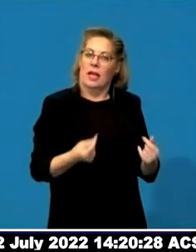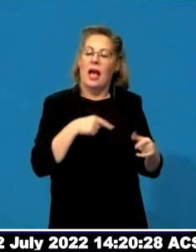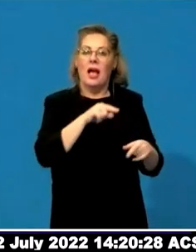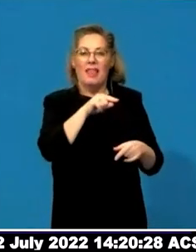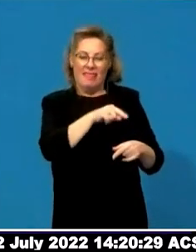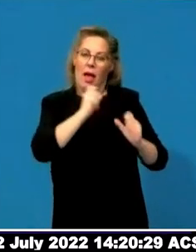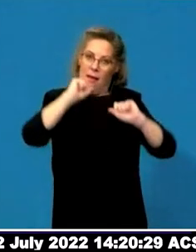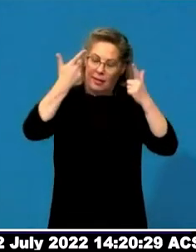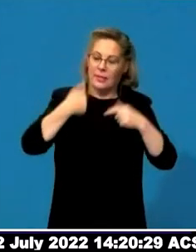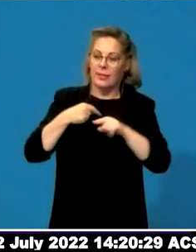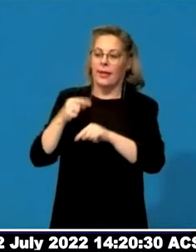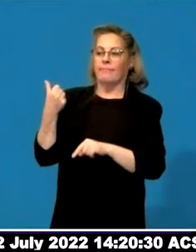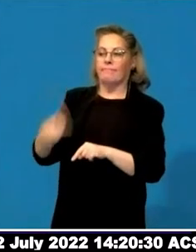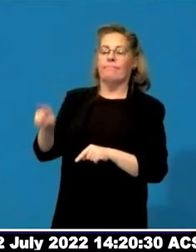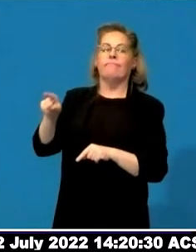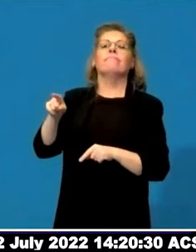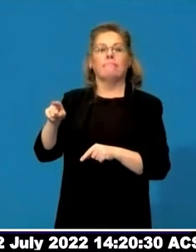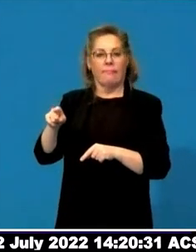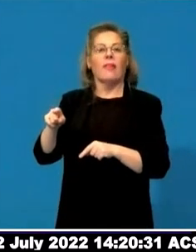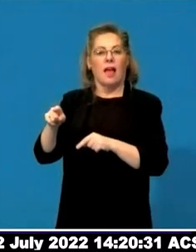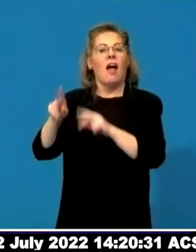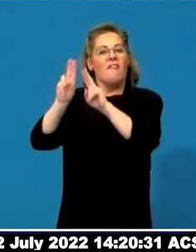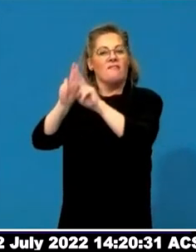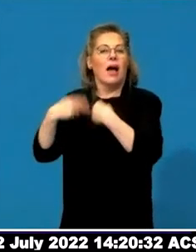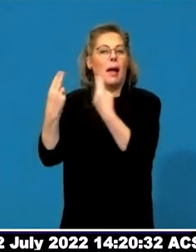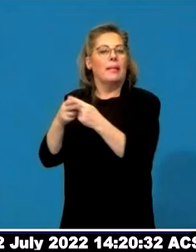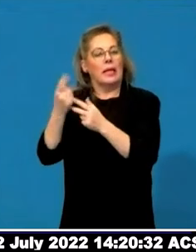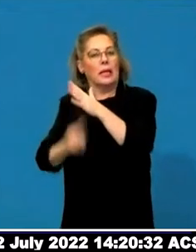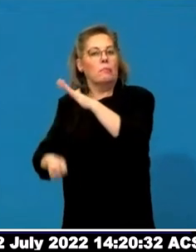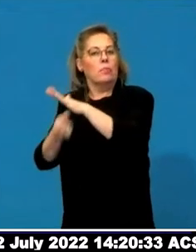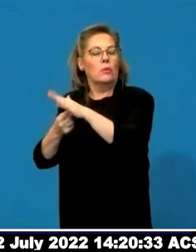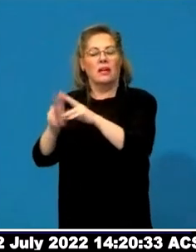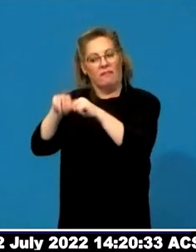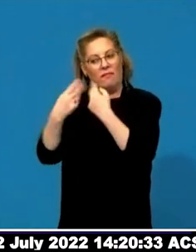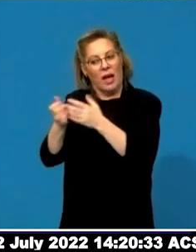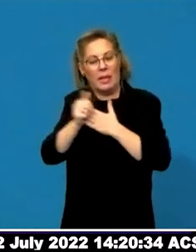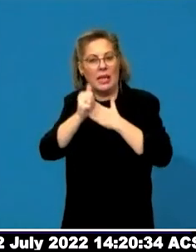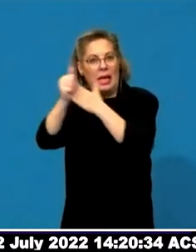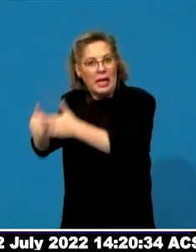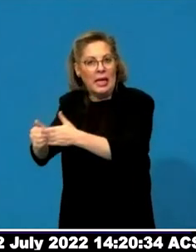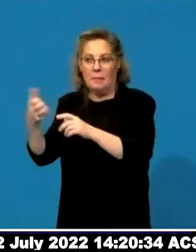in caring for people with disability in community. Mrs Smith, do you agree with that? Yes.